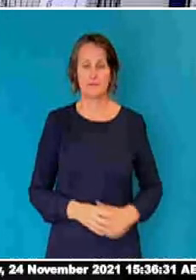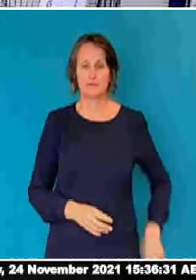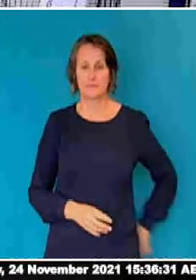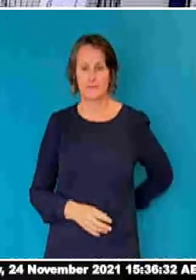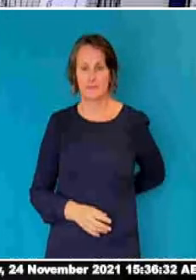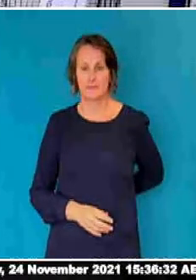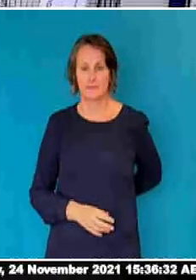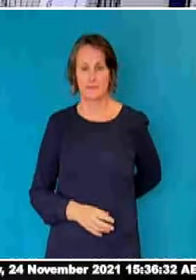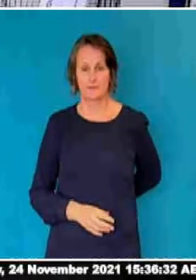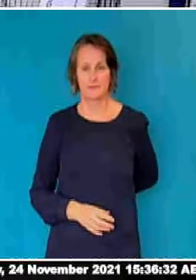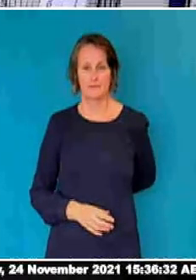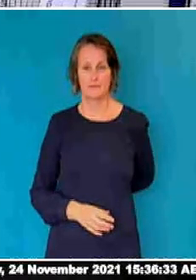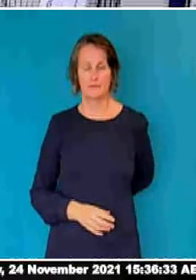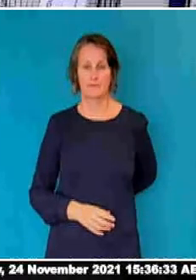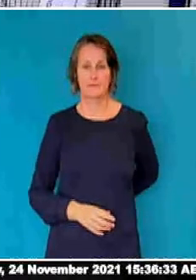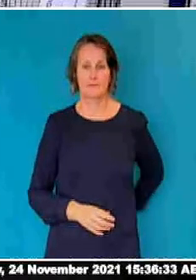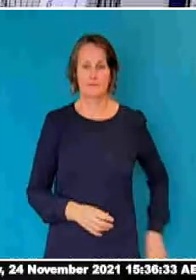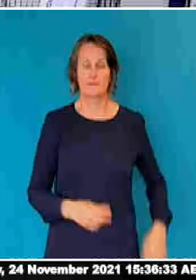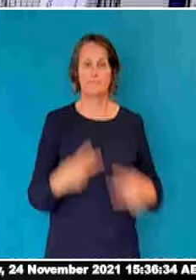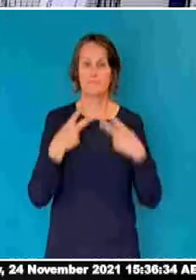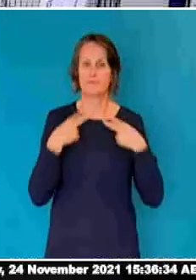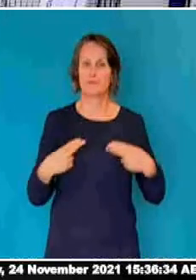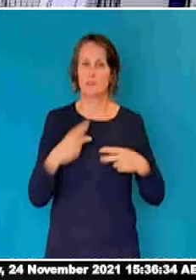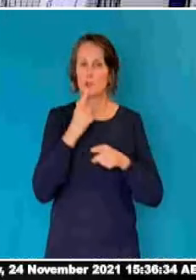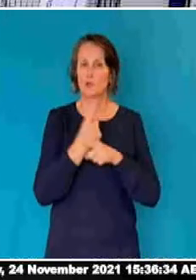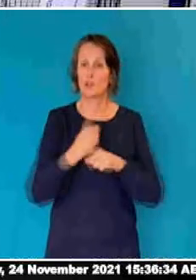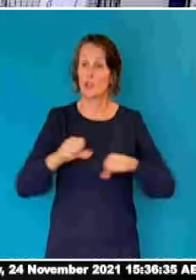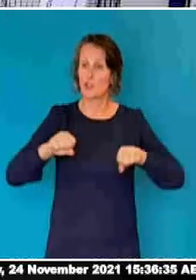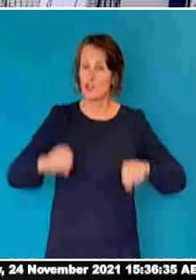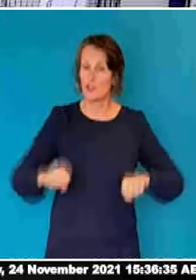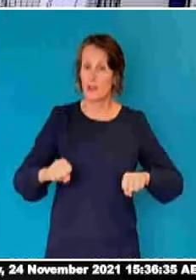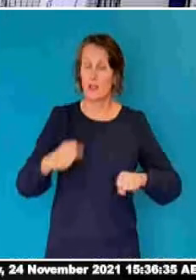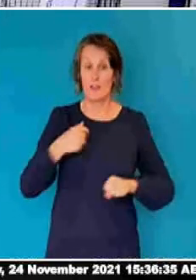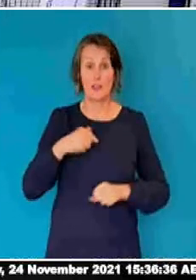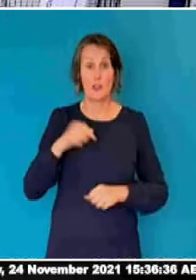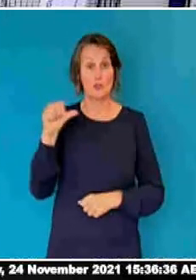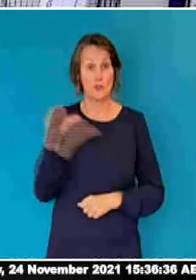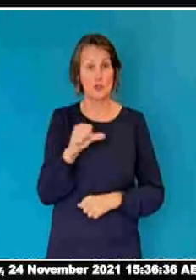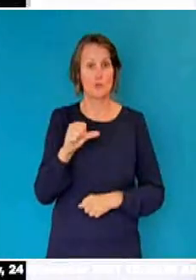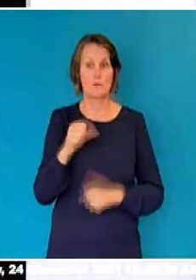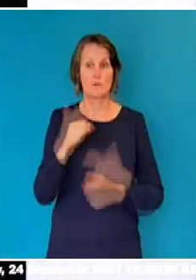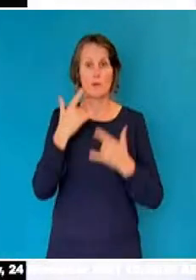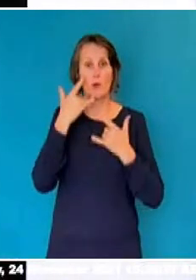Chair, I'm informed there was an appearance for Lendlease.